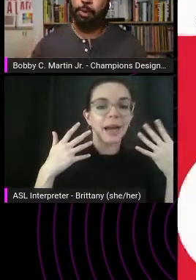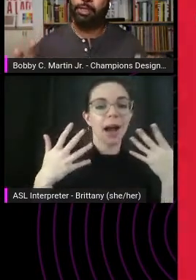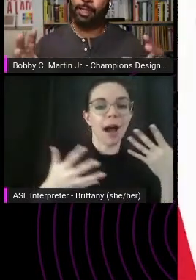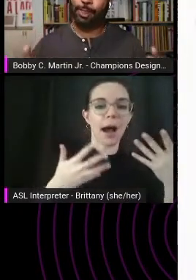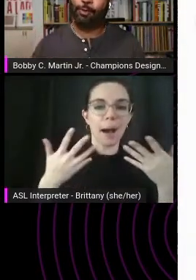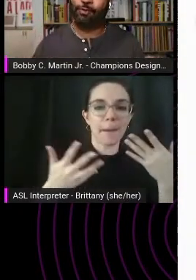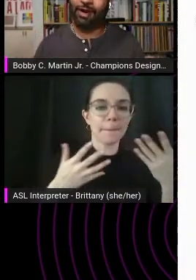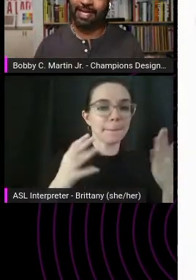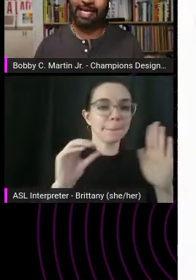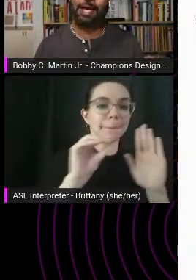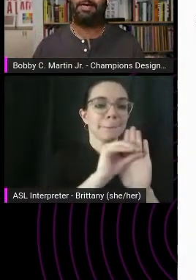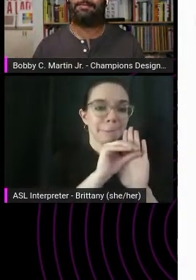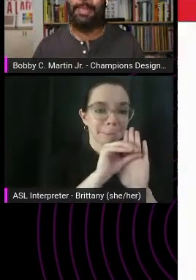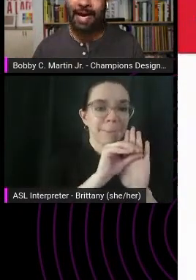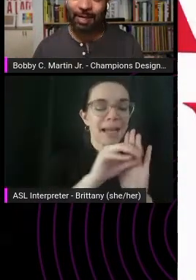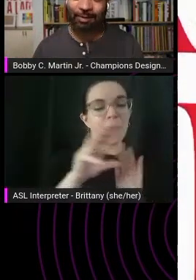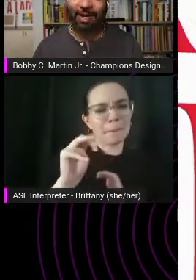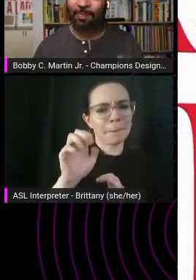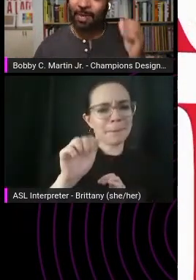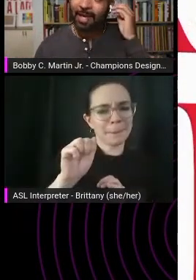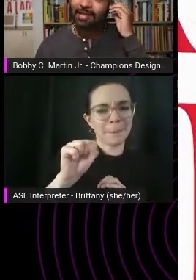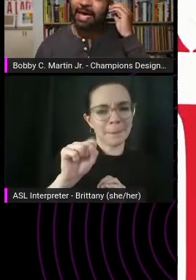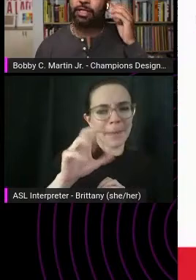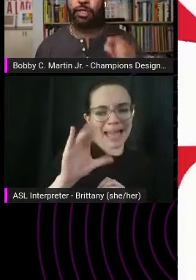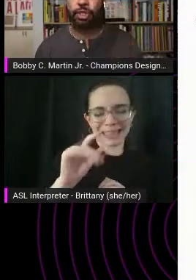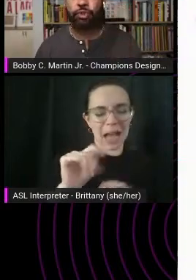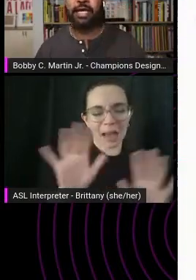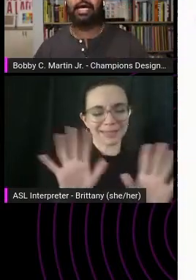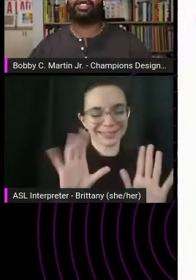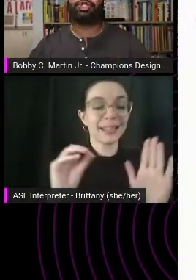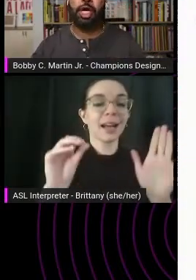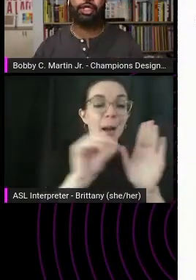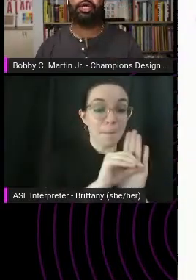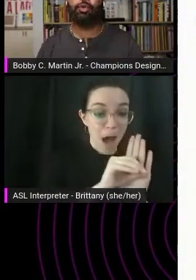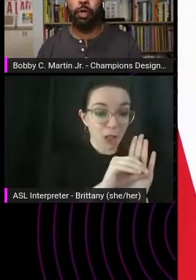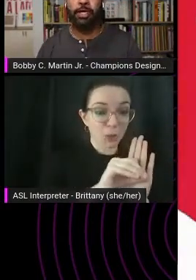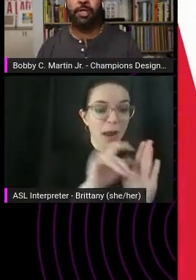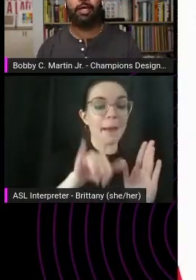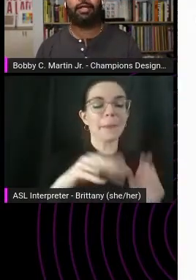This more digital friendly monogram that is used in conjunction with